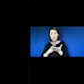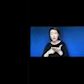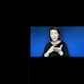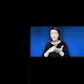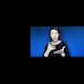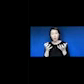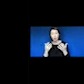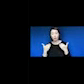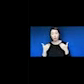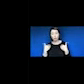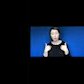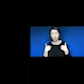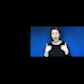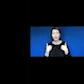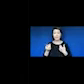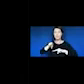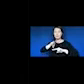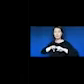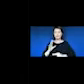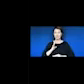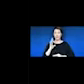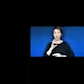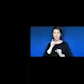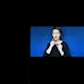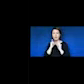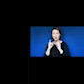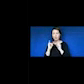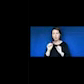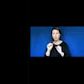but working with the employer, having myself as the employment specialist and the employer